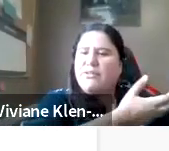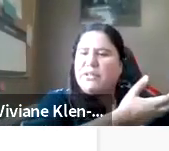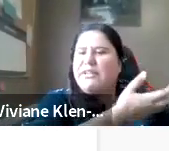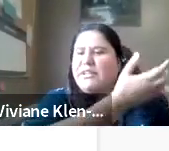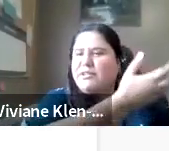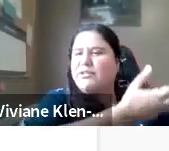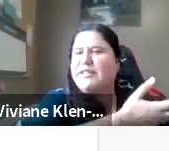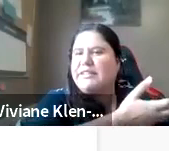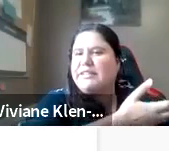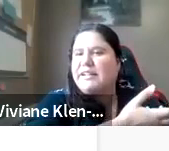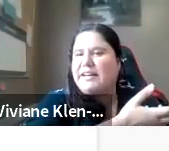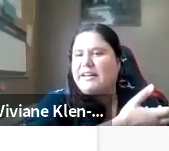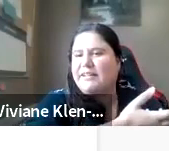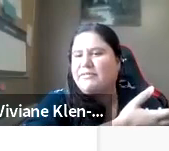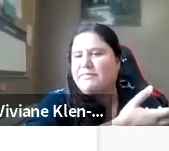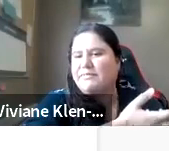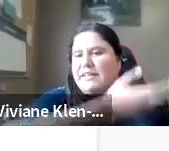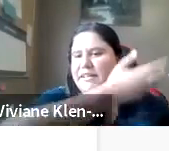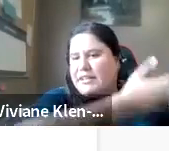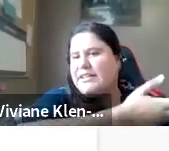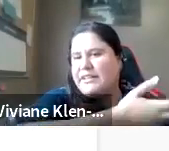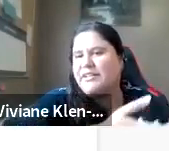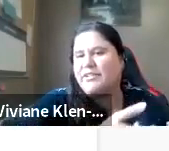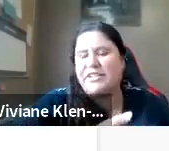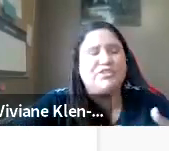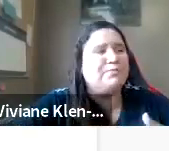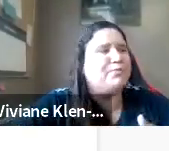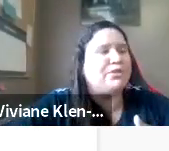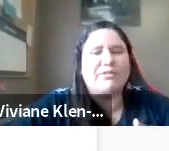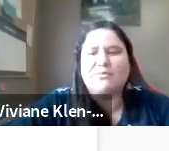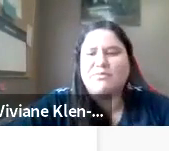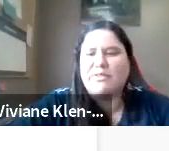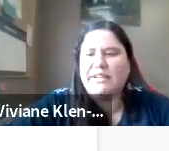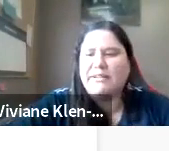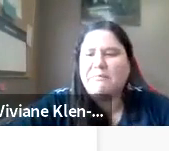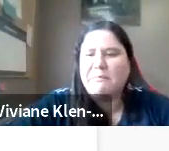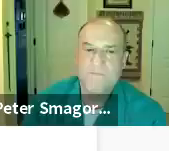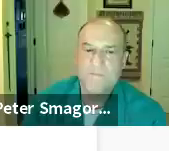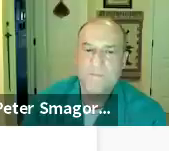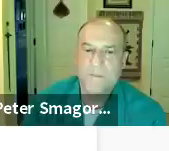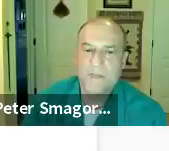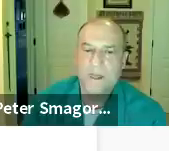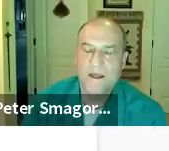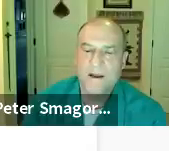teacher so to continue teacher so to continue working on teacher so to continue working on, on what we are doing. n there n their education program